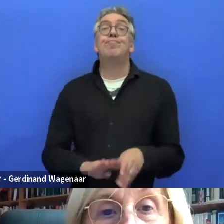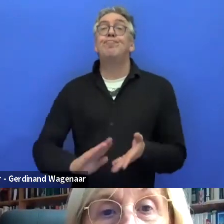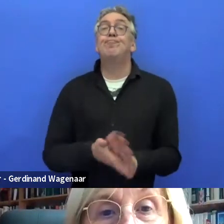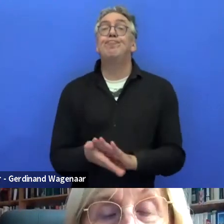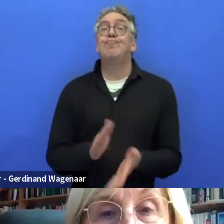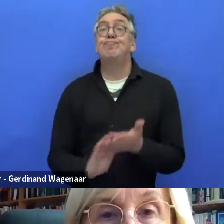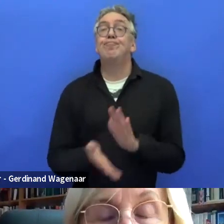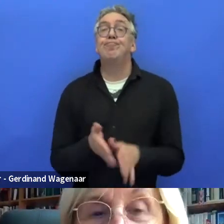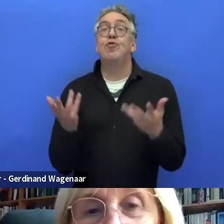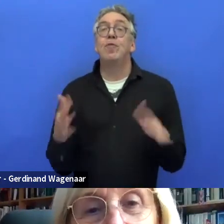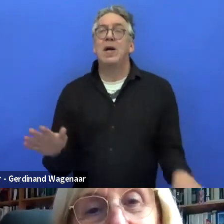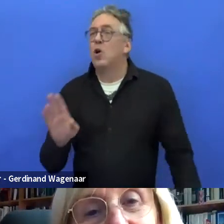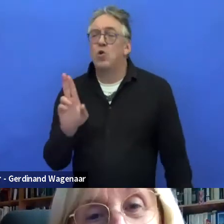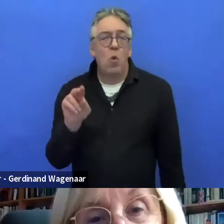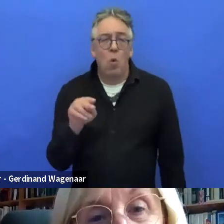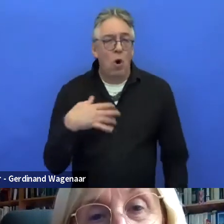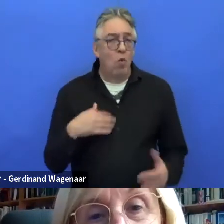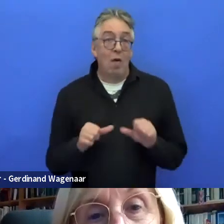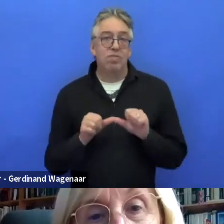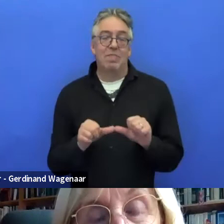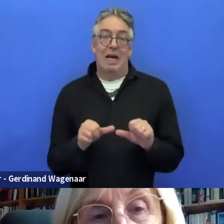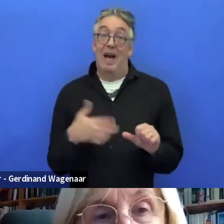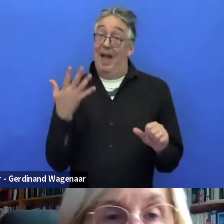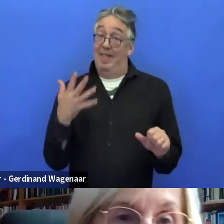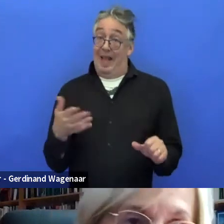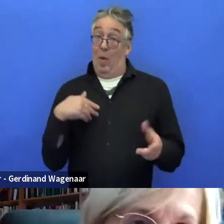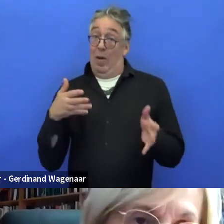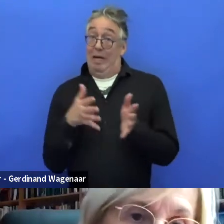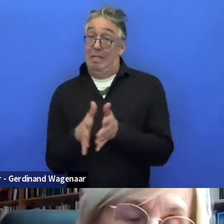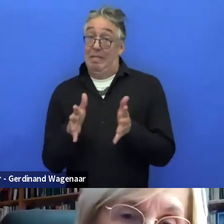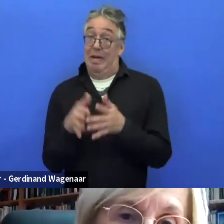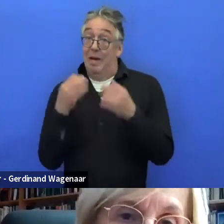but I can't go into that details now but there is really no possibility